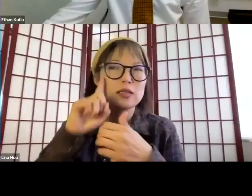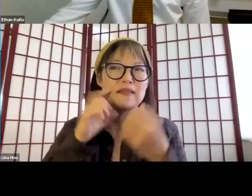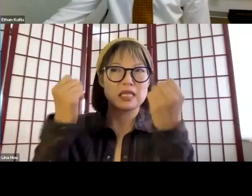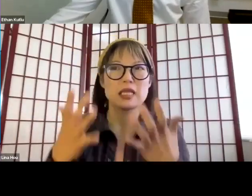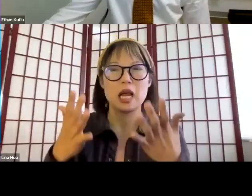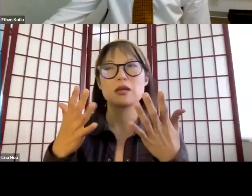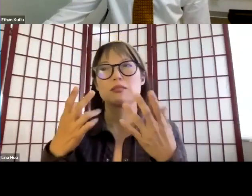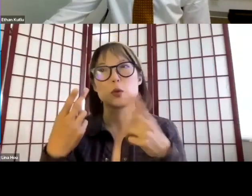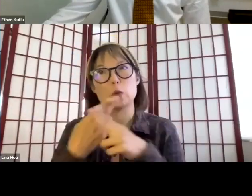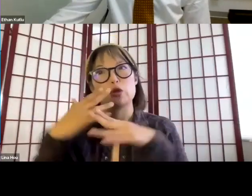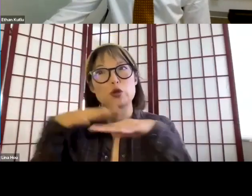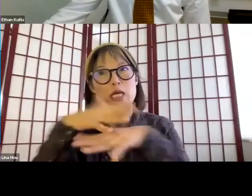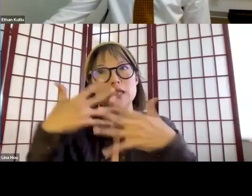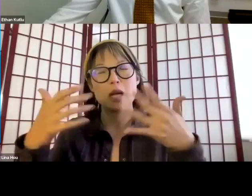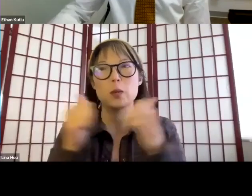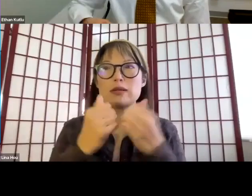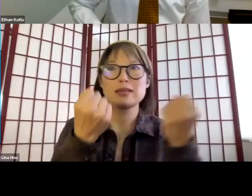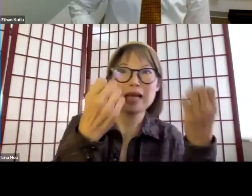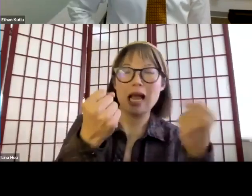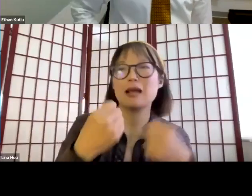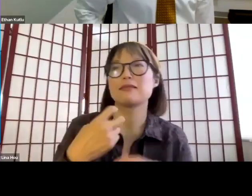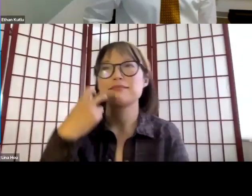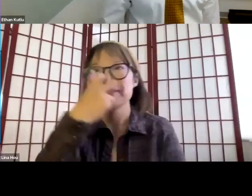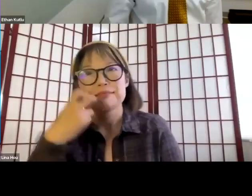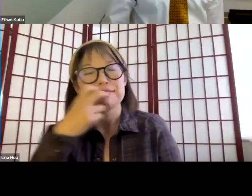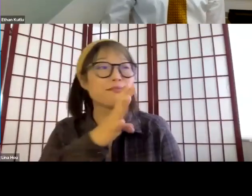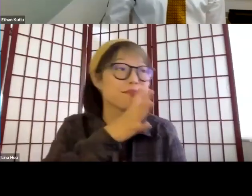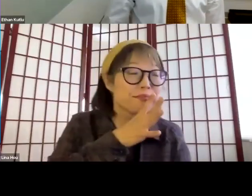It's really cool to look around at different signers who use translanguaging with sign,